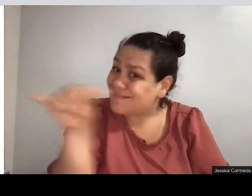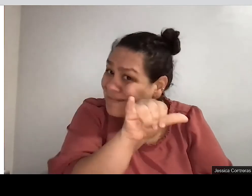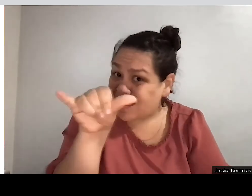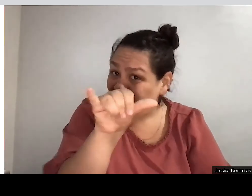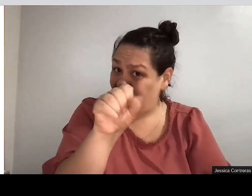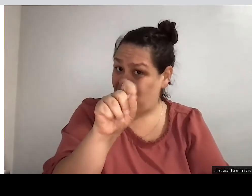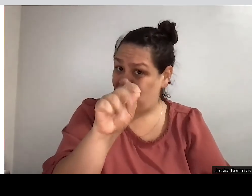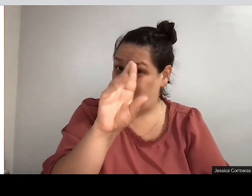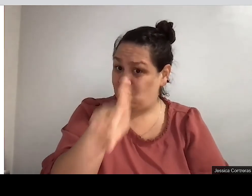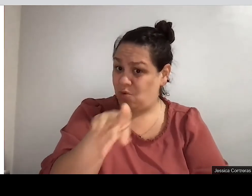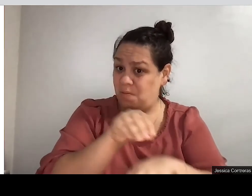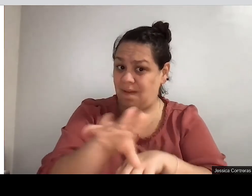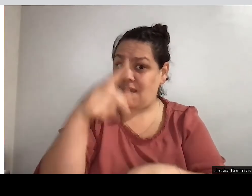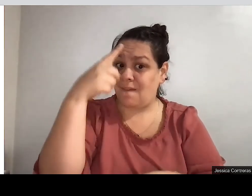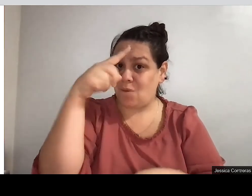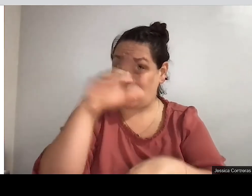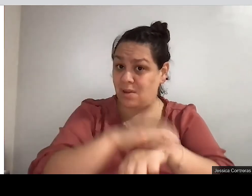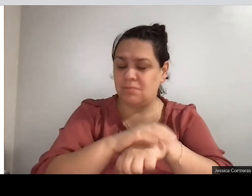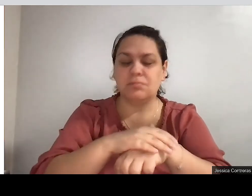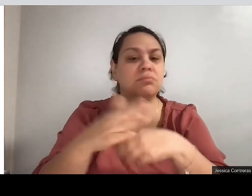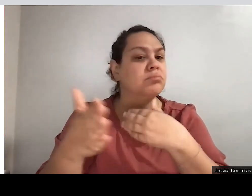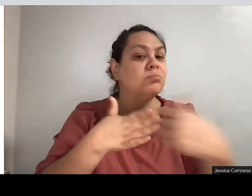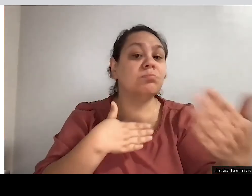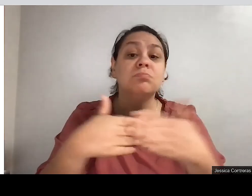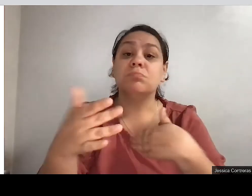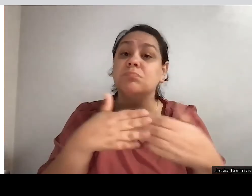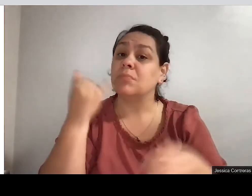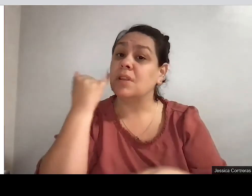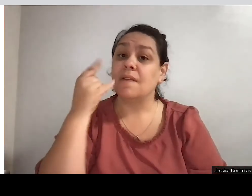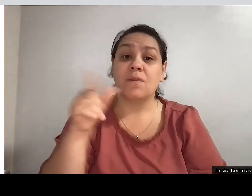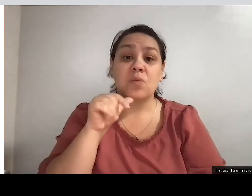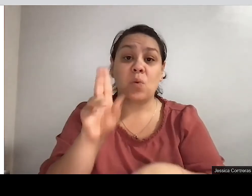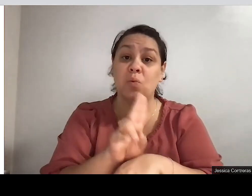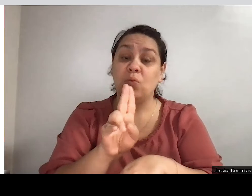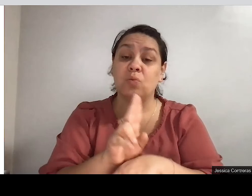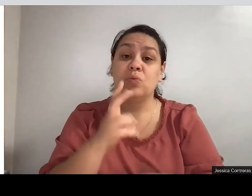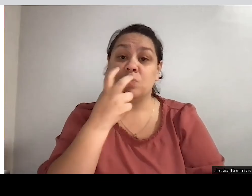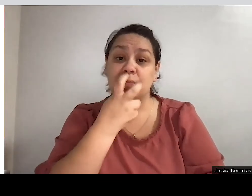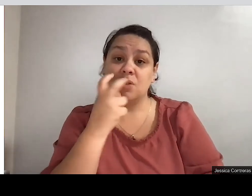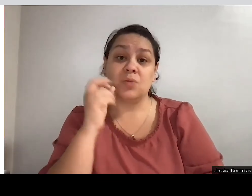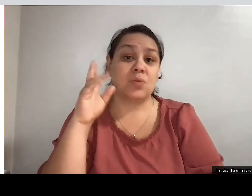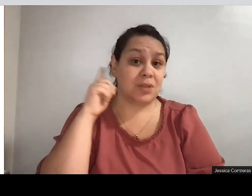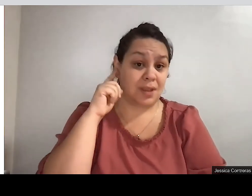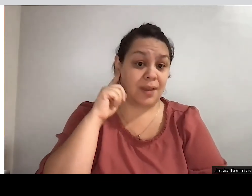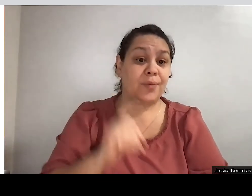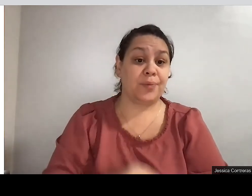Deaf bilinguals showed the same Stroop effect for English, even if the don't use speech or sound.